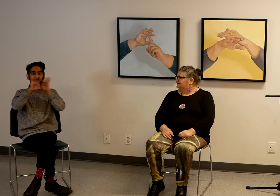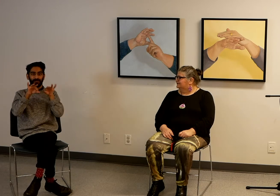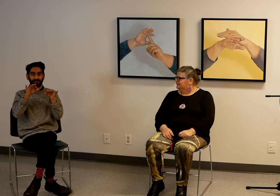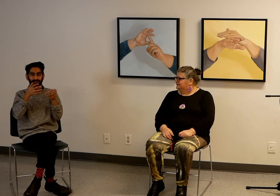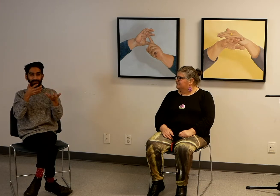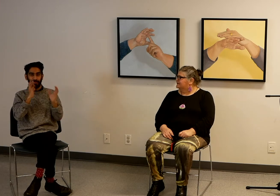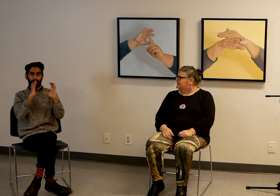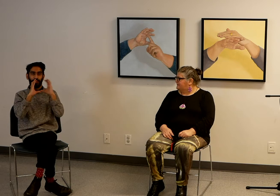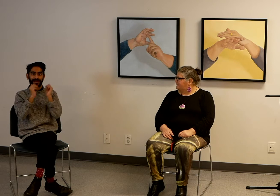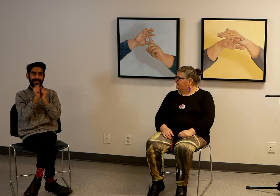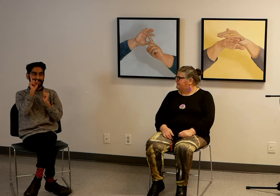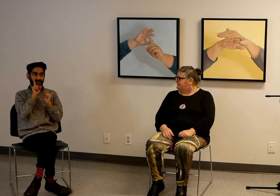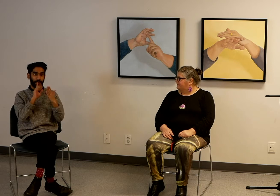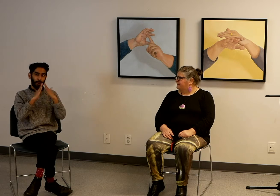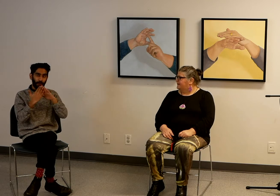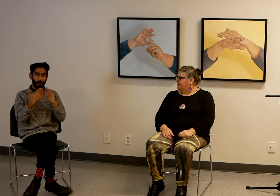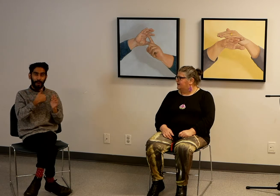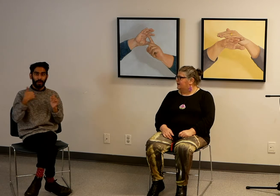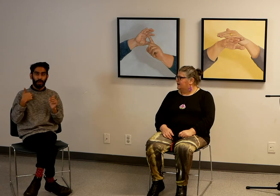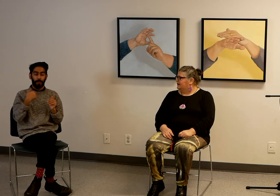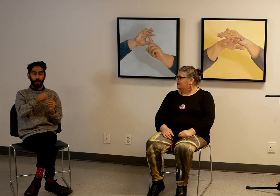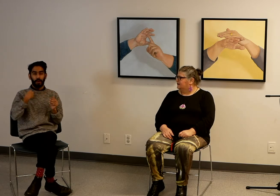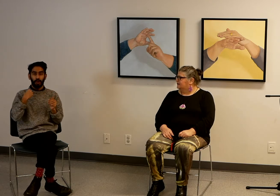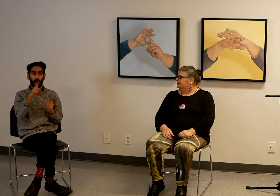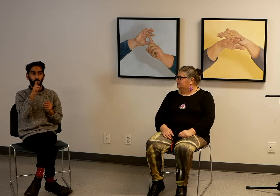When you're planning an event it's very important to be able to, um, set that